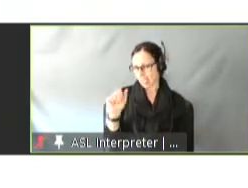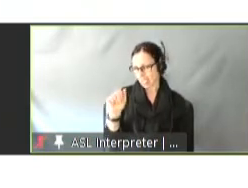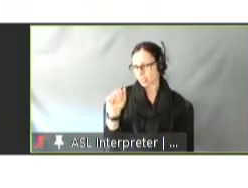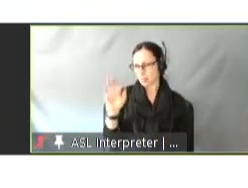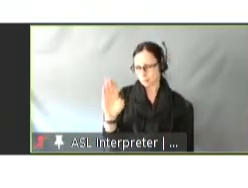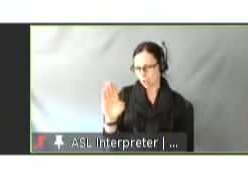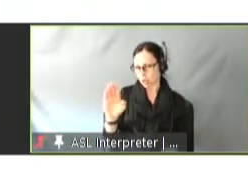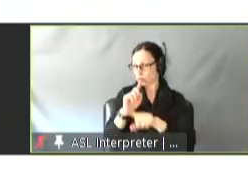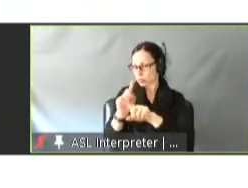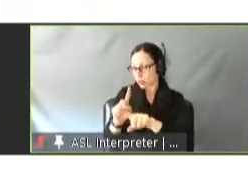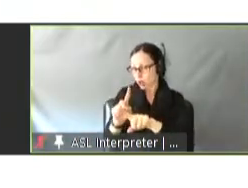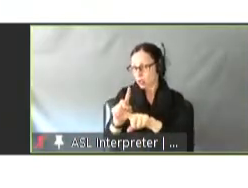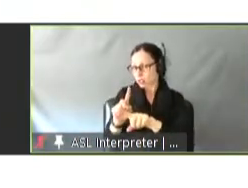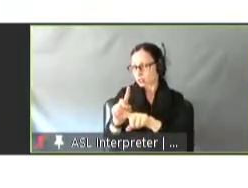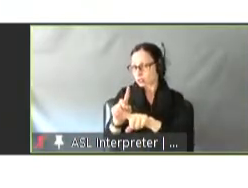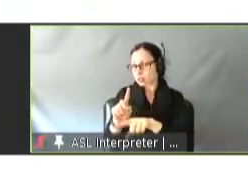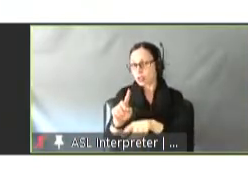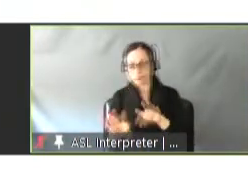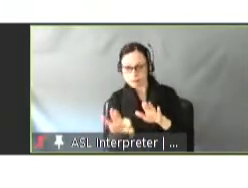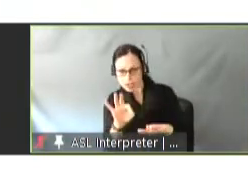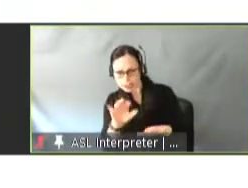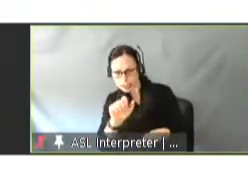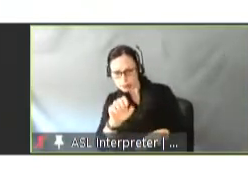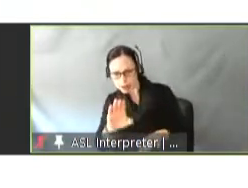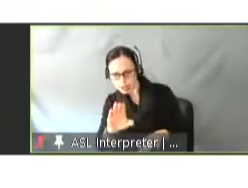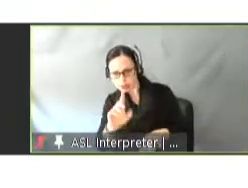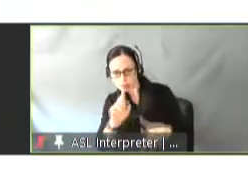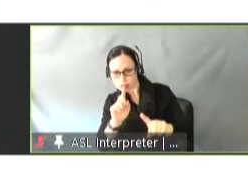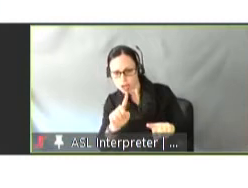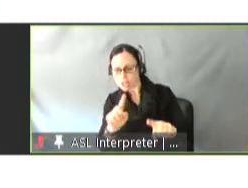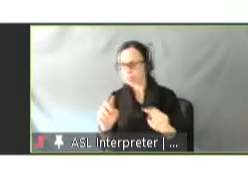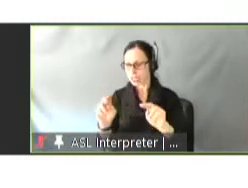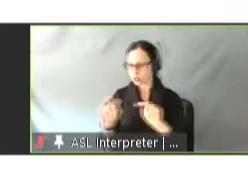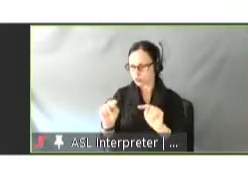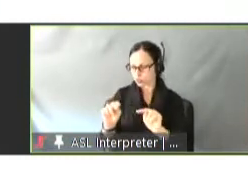finding antibody responses, and also neutralizing antibody responses. But later after vaccination,